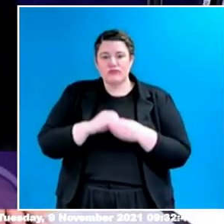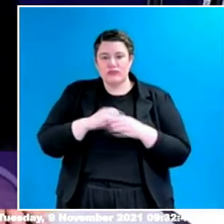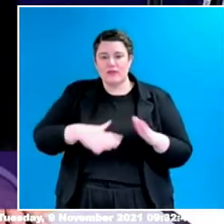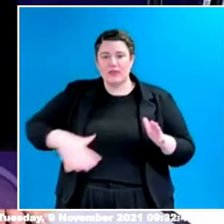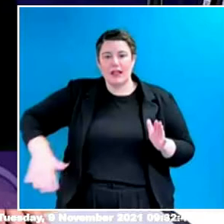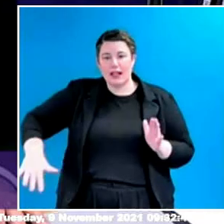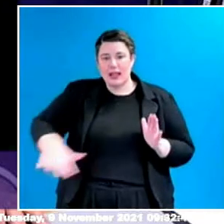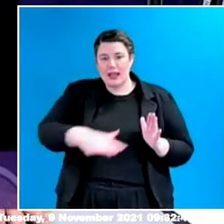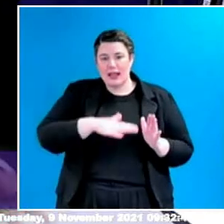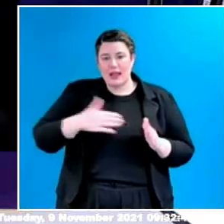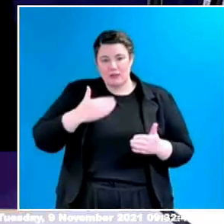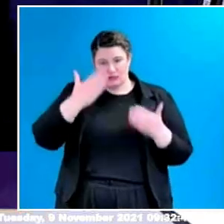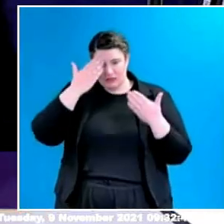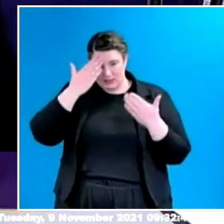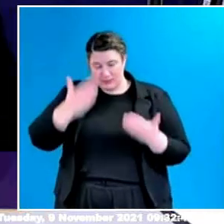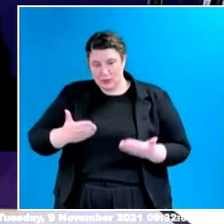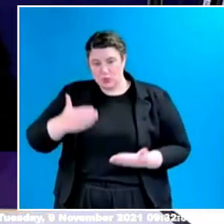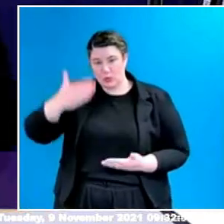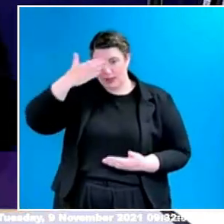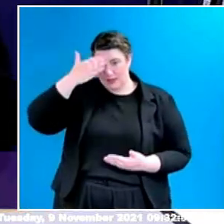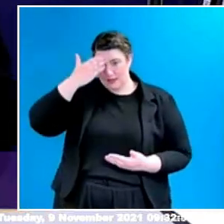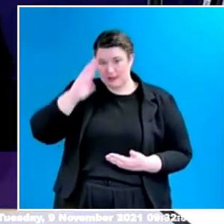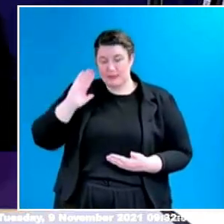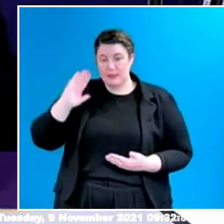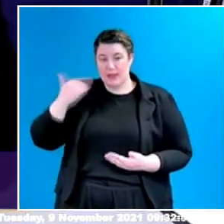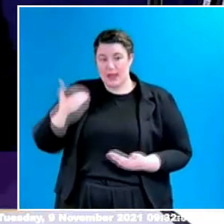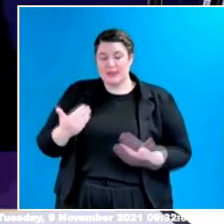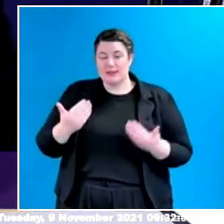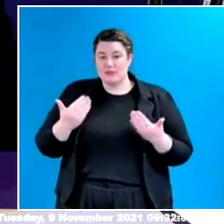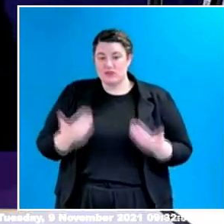our respects to their Elders past, present and emerging.